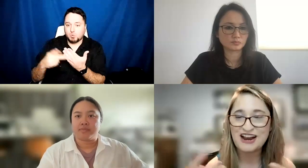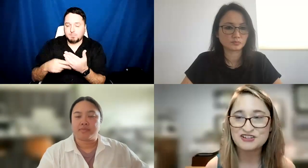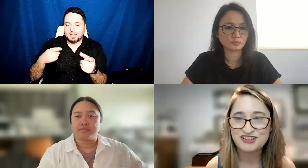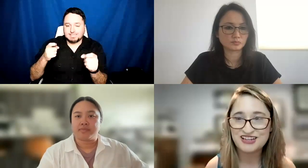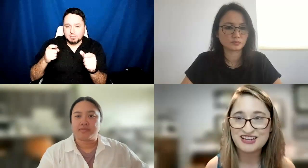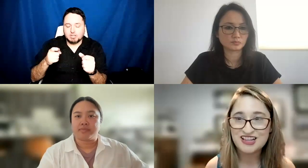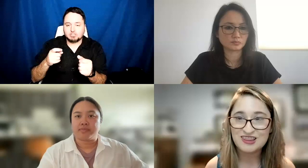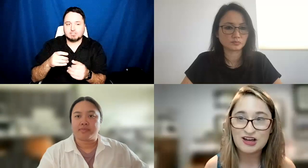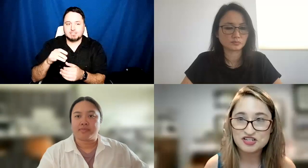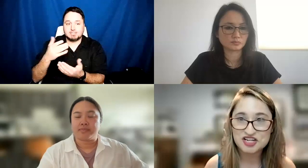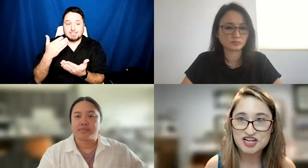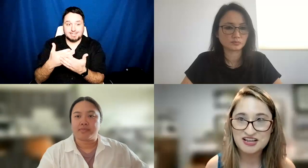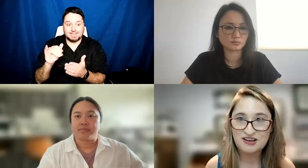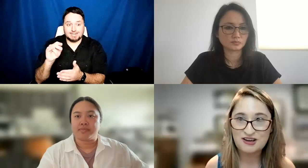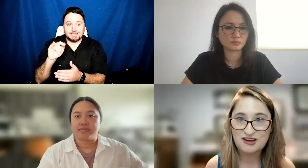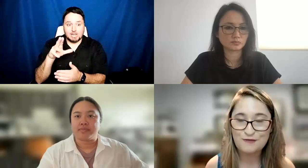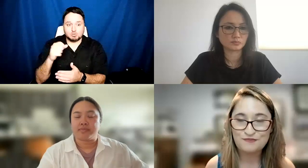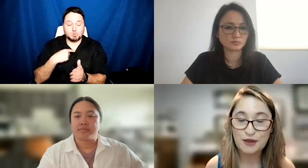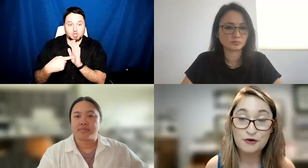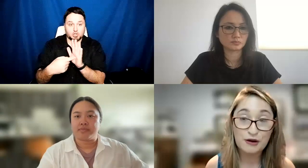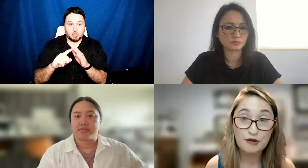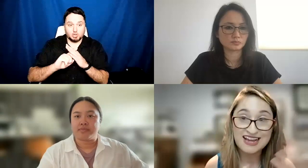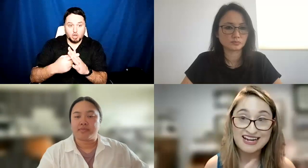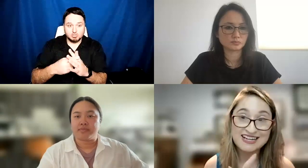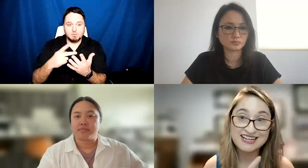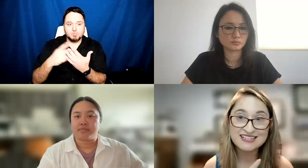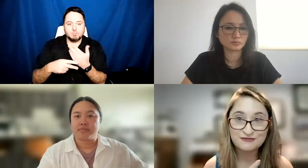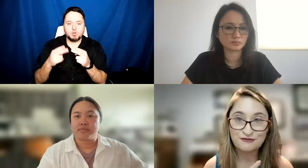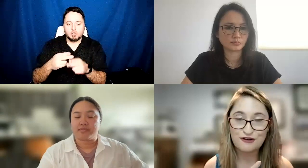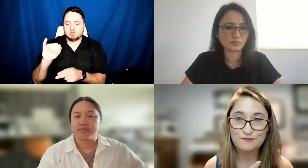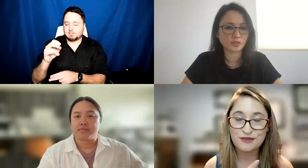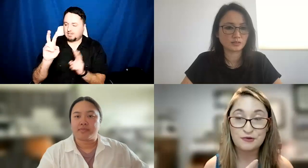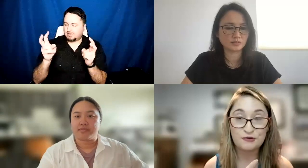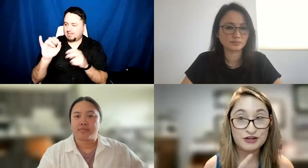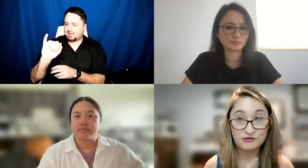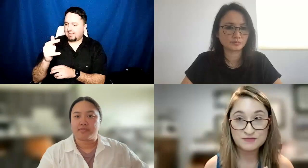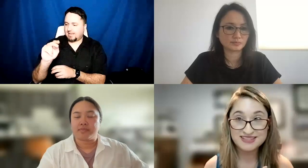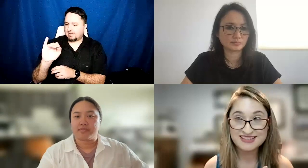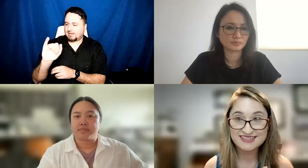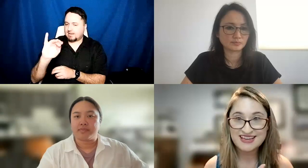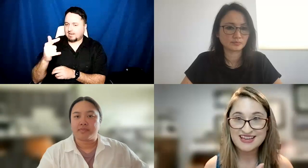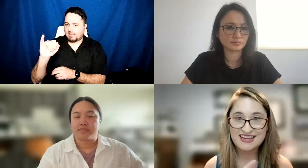We're actually launching a program called Igniting Ideas for people who are new to business